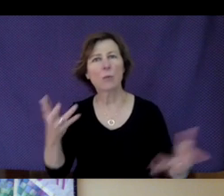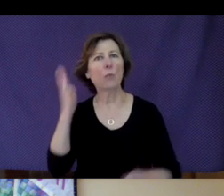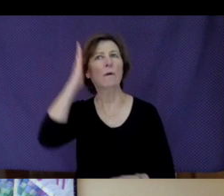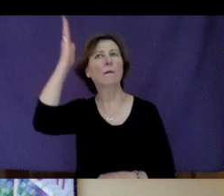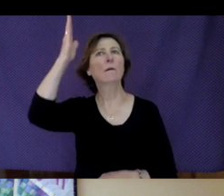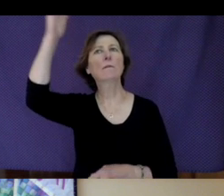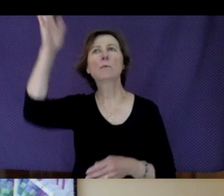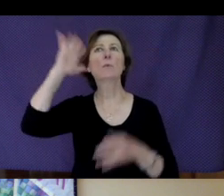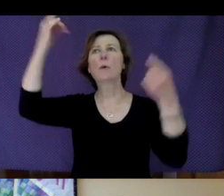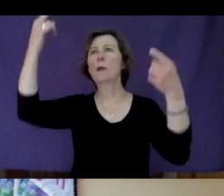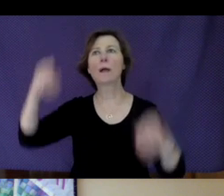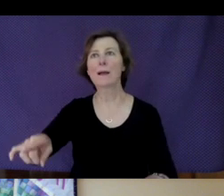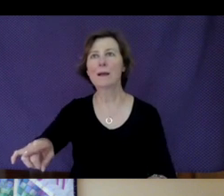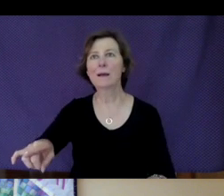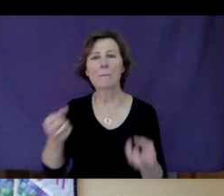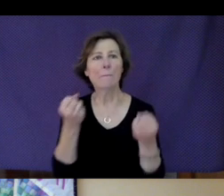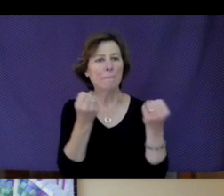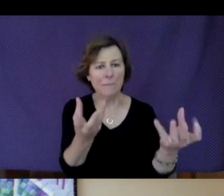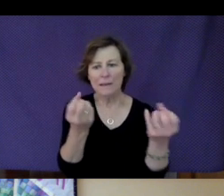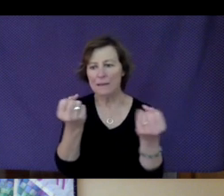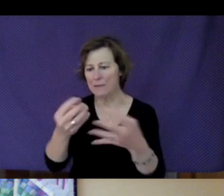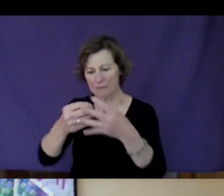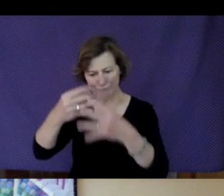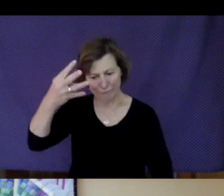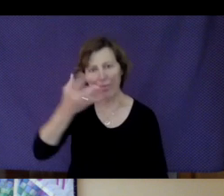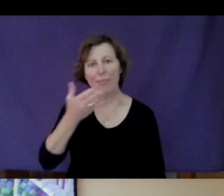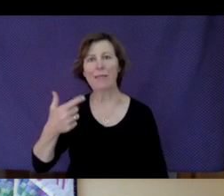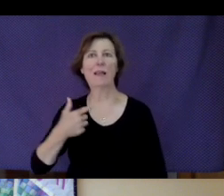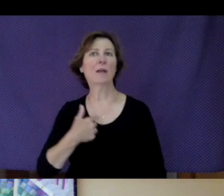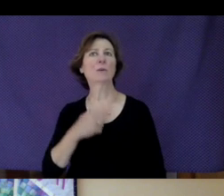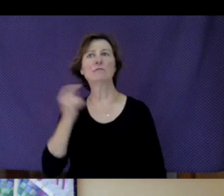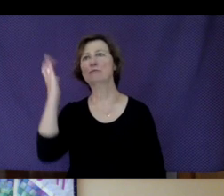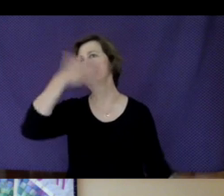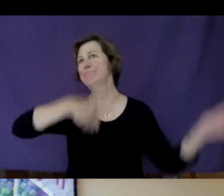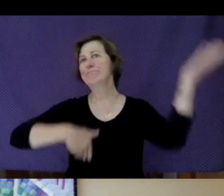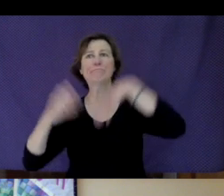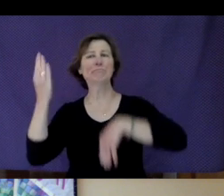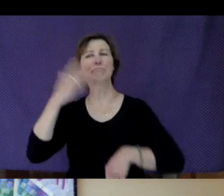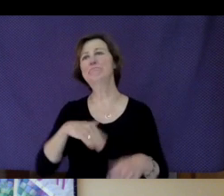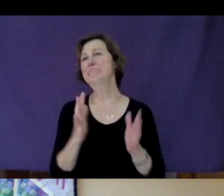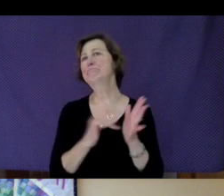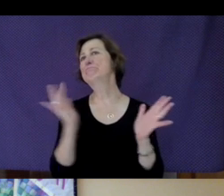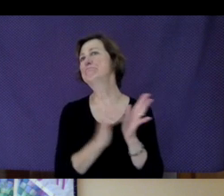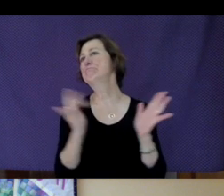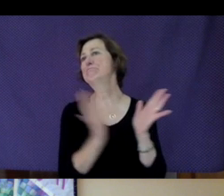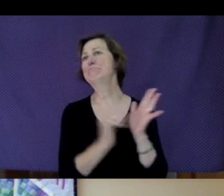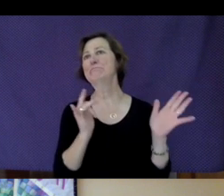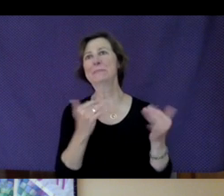So many things we've taken for granted have changed become unrecognizable or controversial